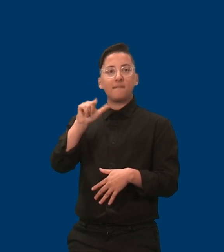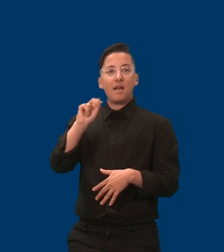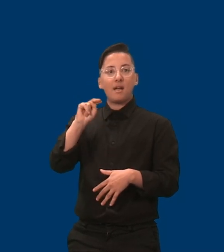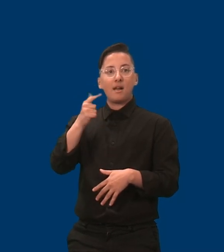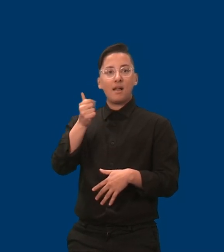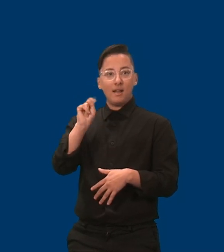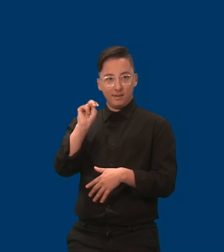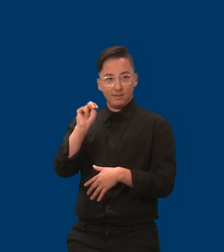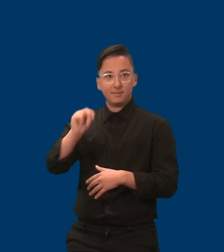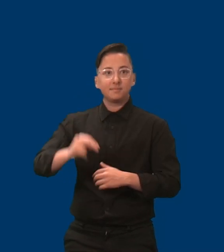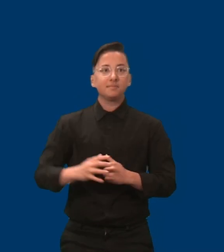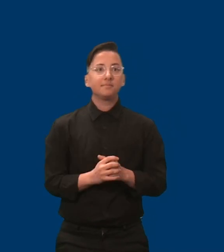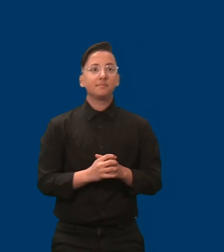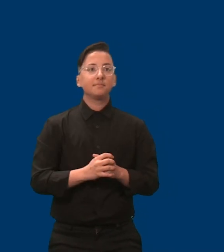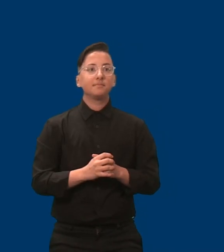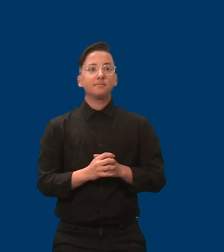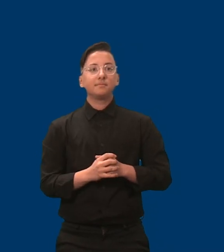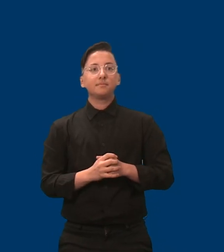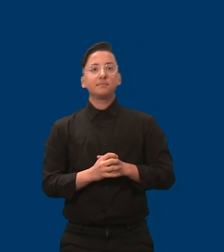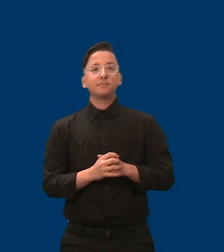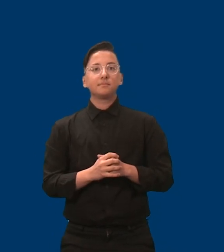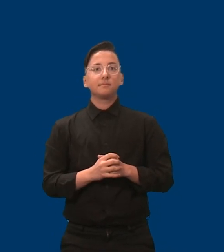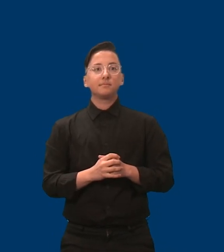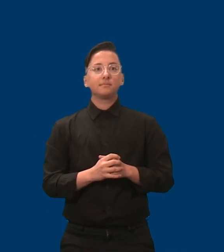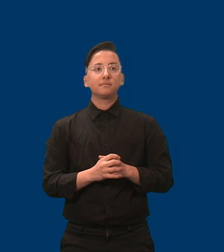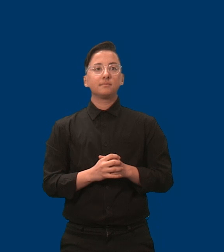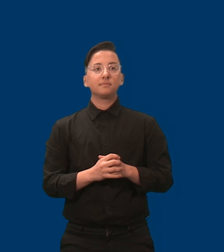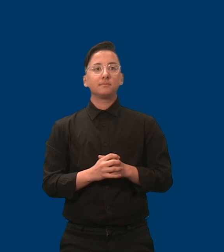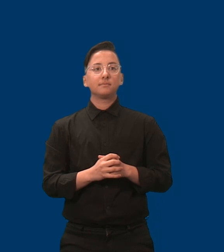and Lieutenant Governor Peggy Flanagan.